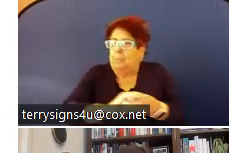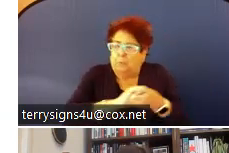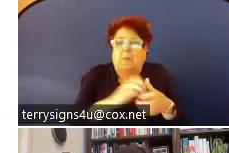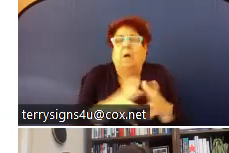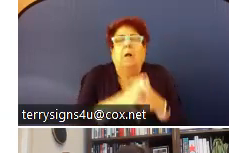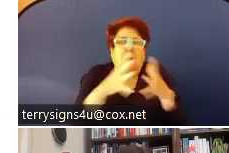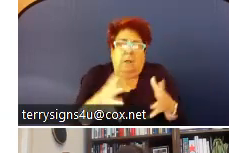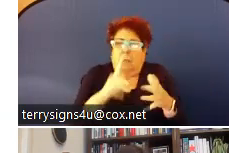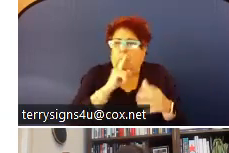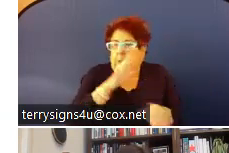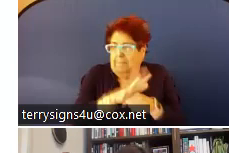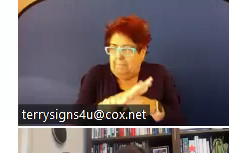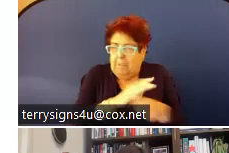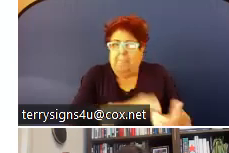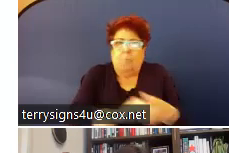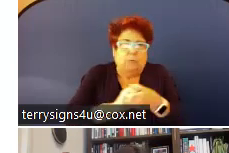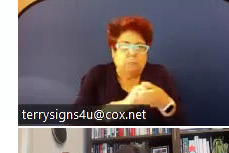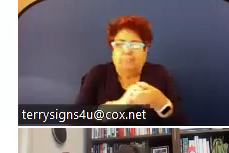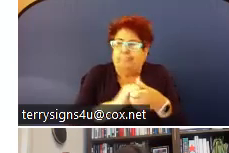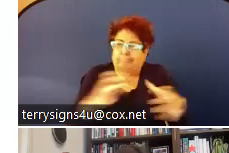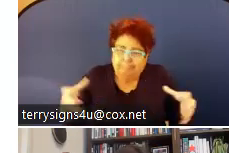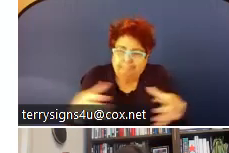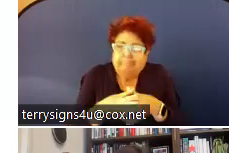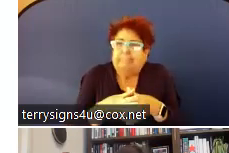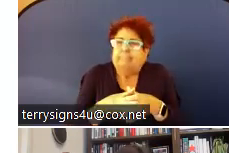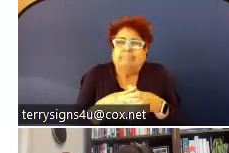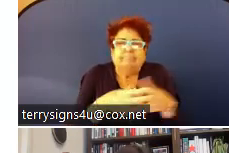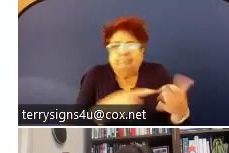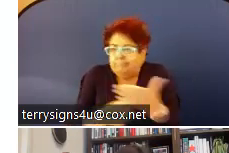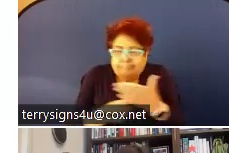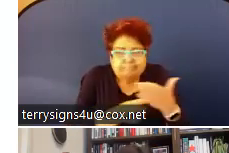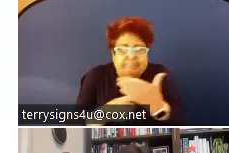together and talked and discussed how this work can really move forward in a way that